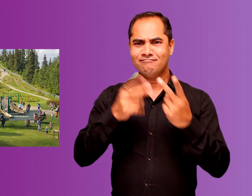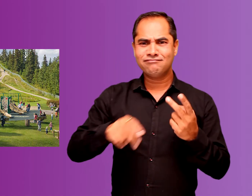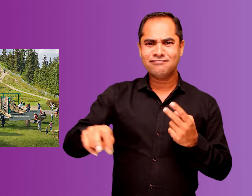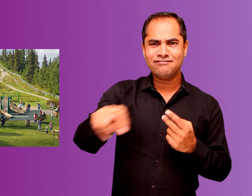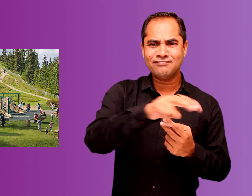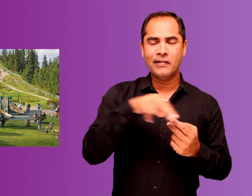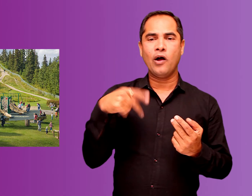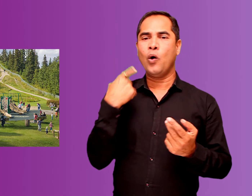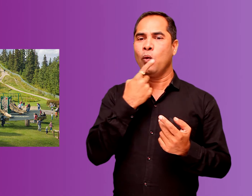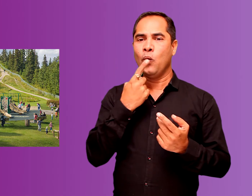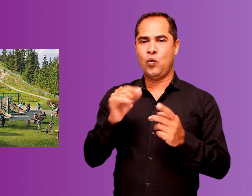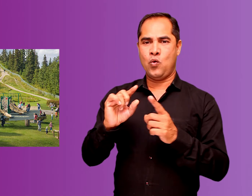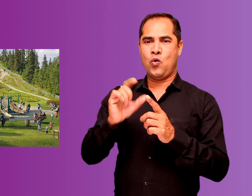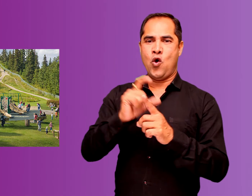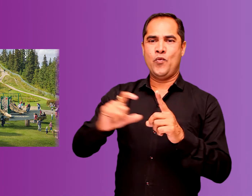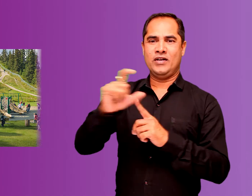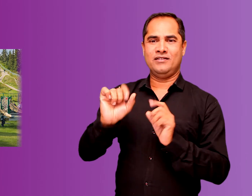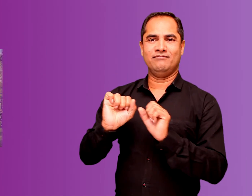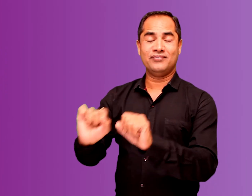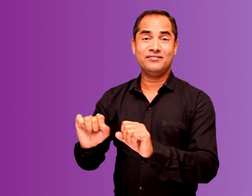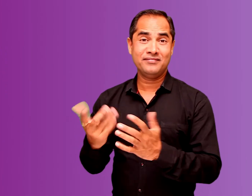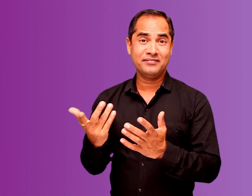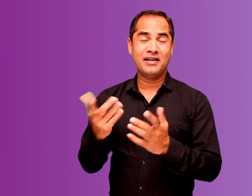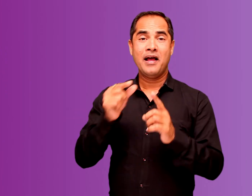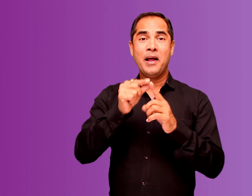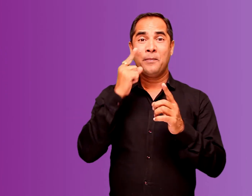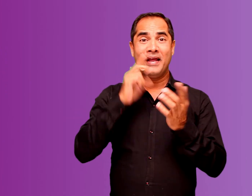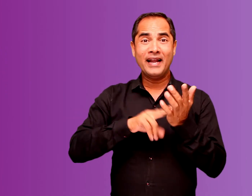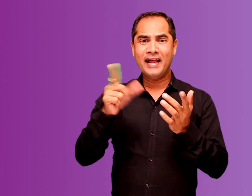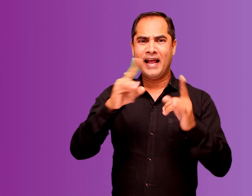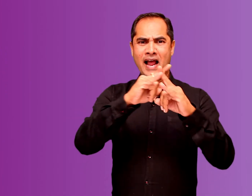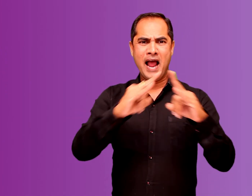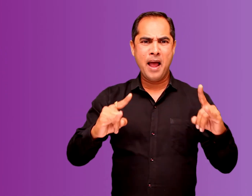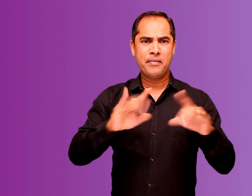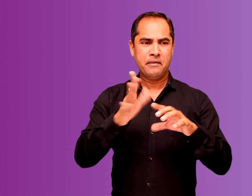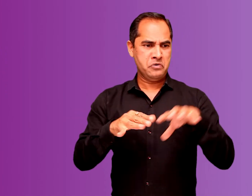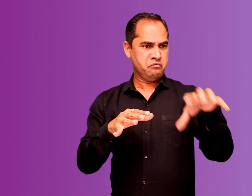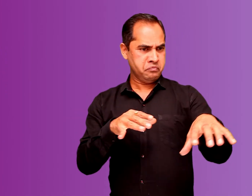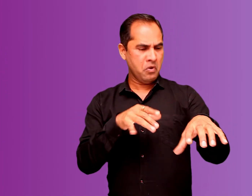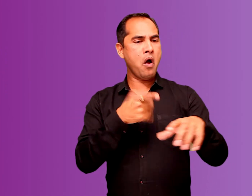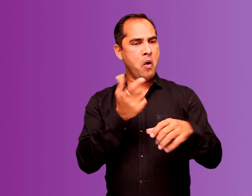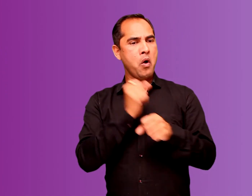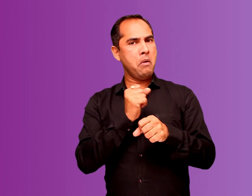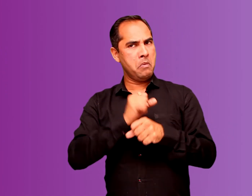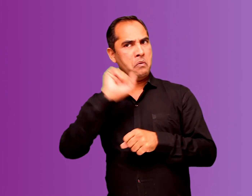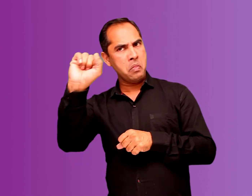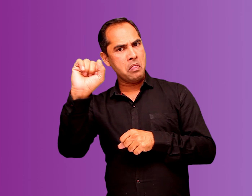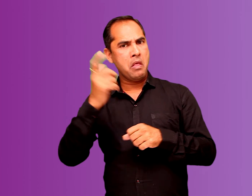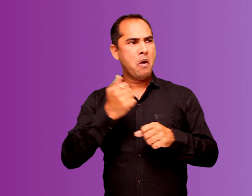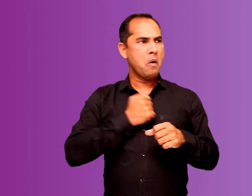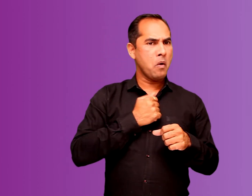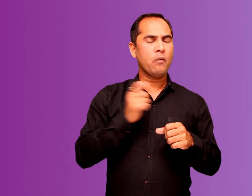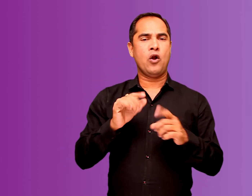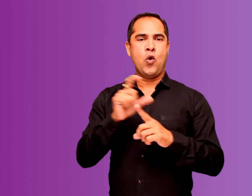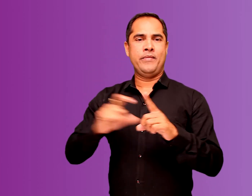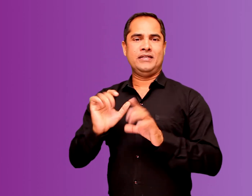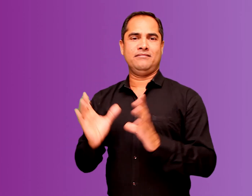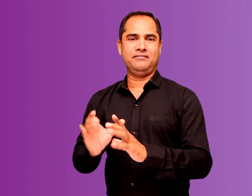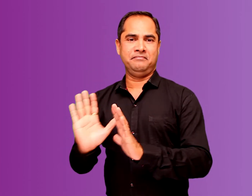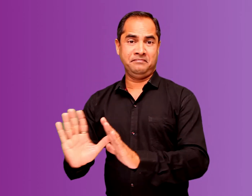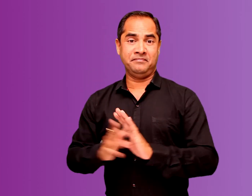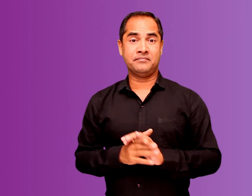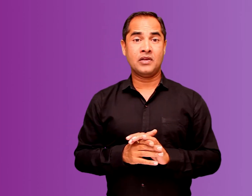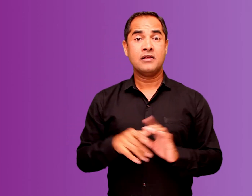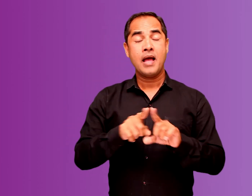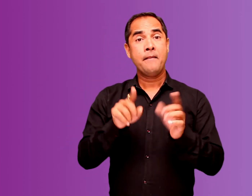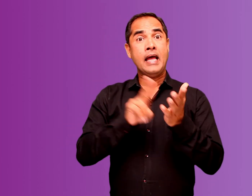similarly public parks are picnics points they can be classified as